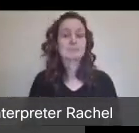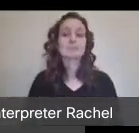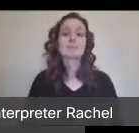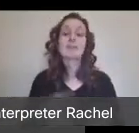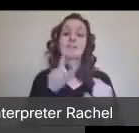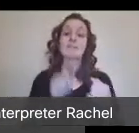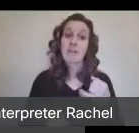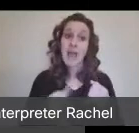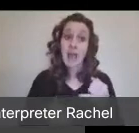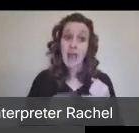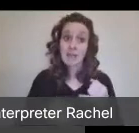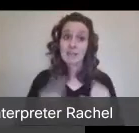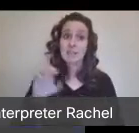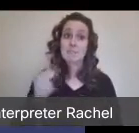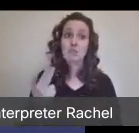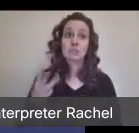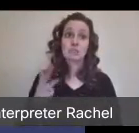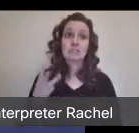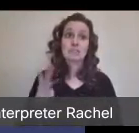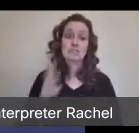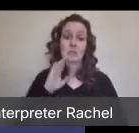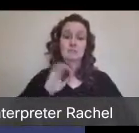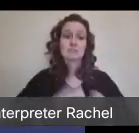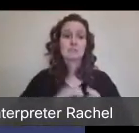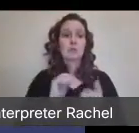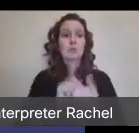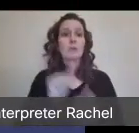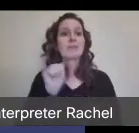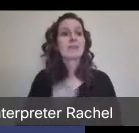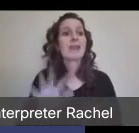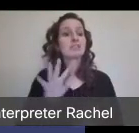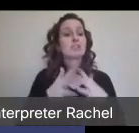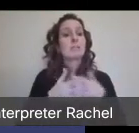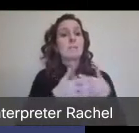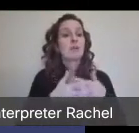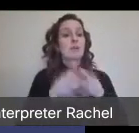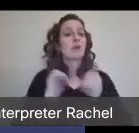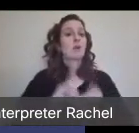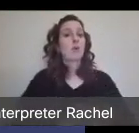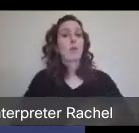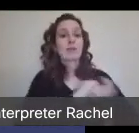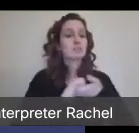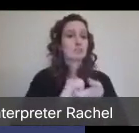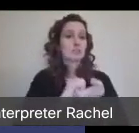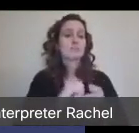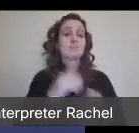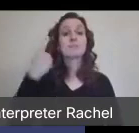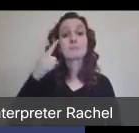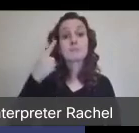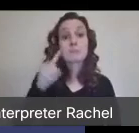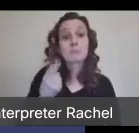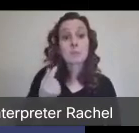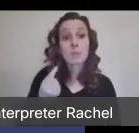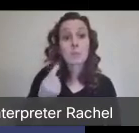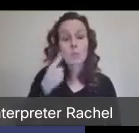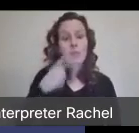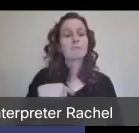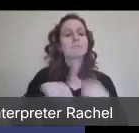the 16th, we're partnering with the Asian American Coalition for a virtual COVID-19 vaccine town hall.